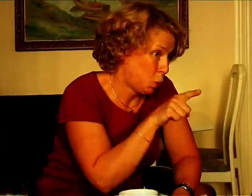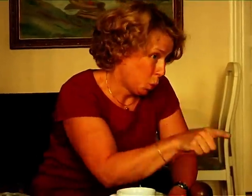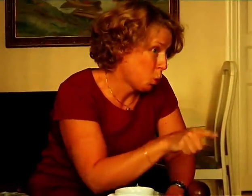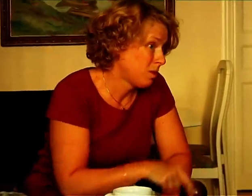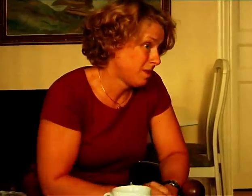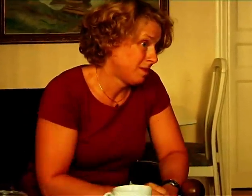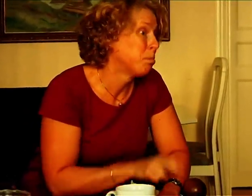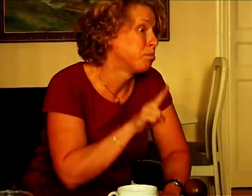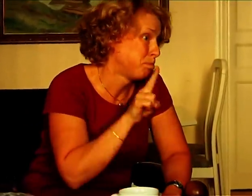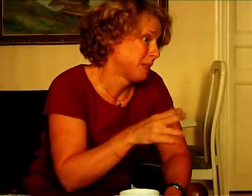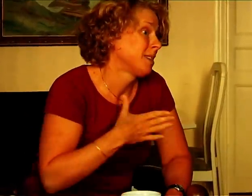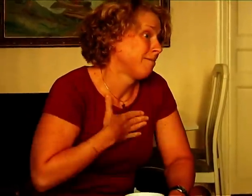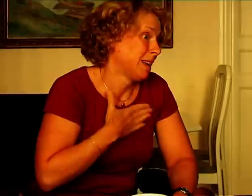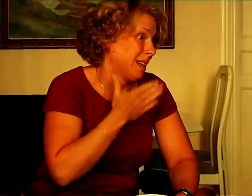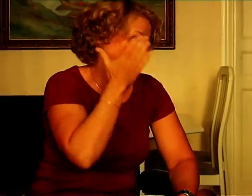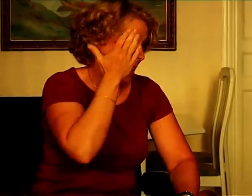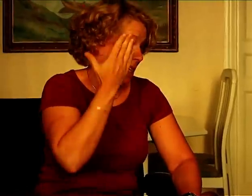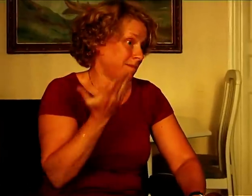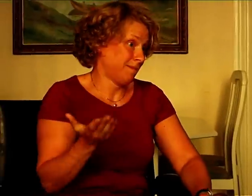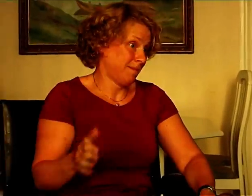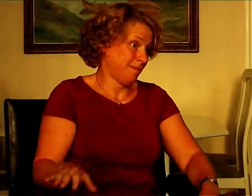You really want to know?